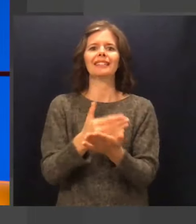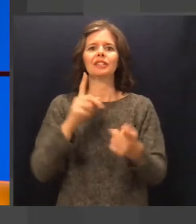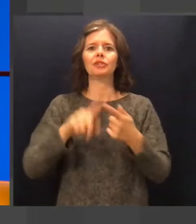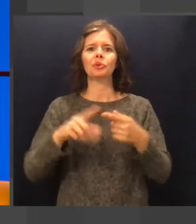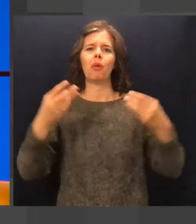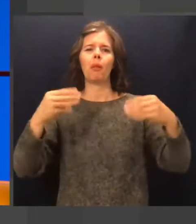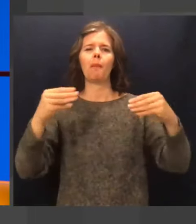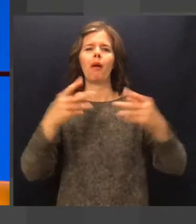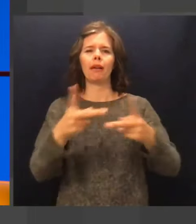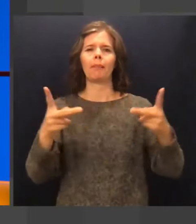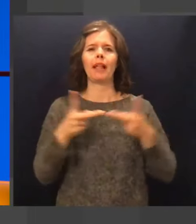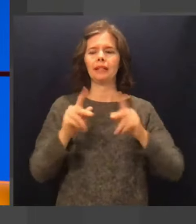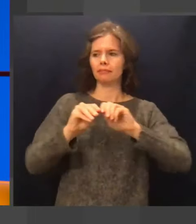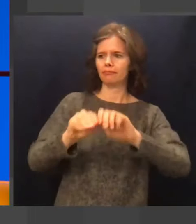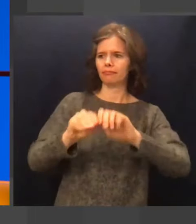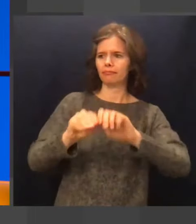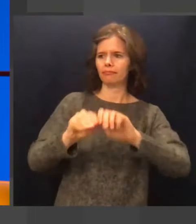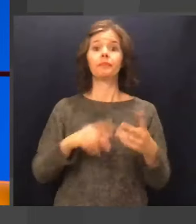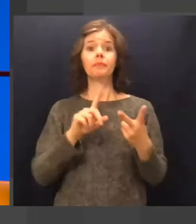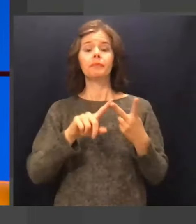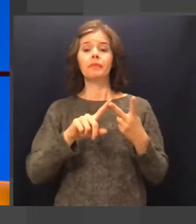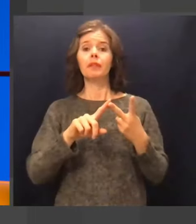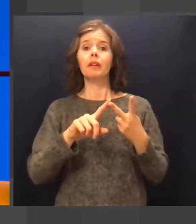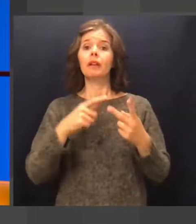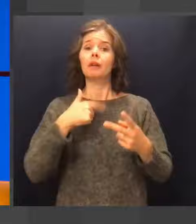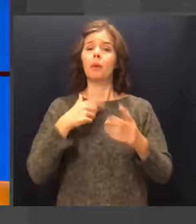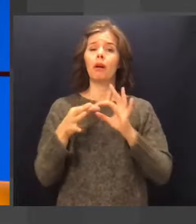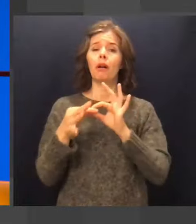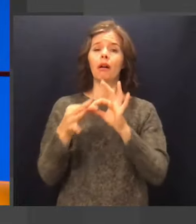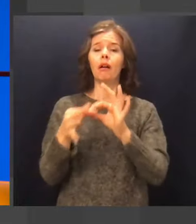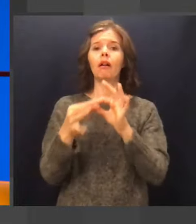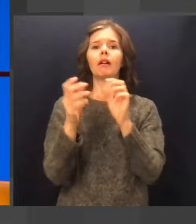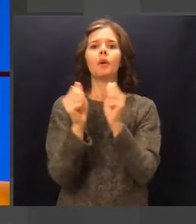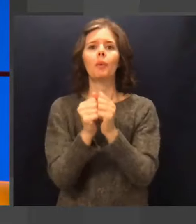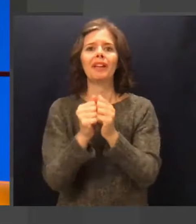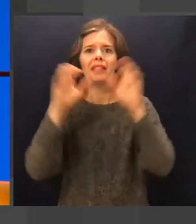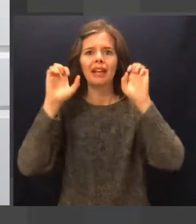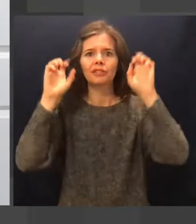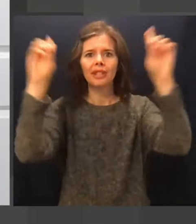WE'VE ALSO BEEN WORKING WITH SOME AMAZING EDUCATORS ON A NEW